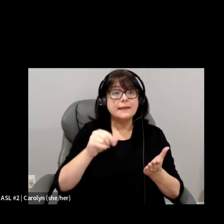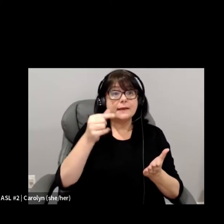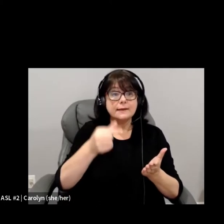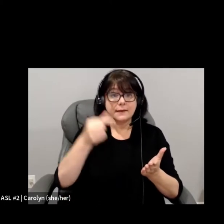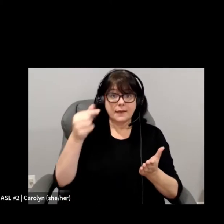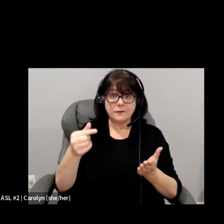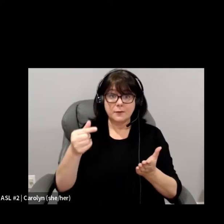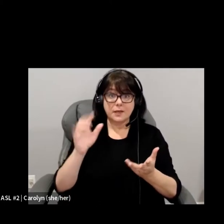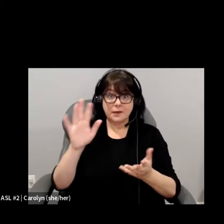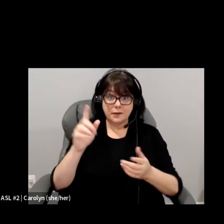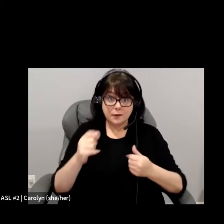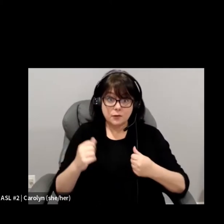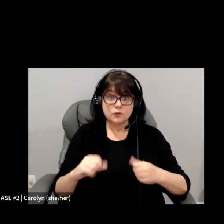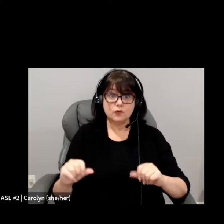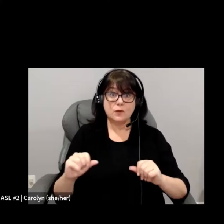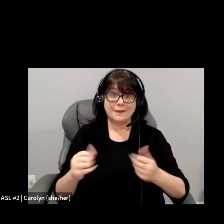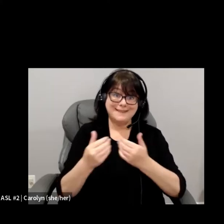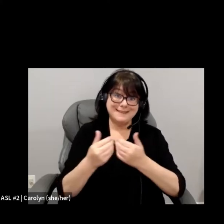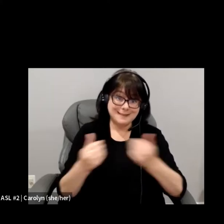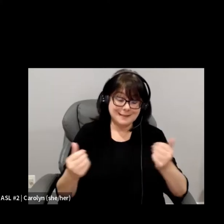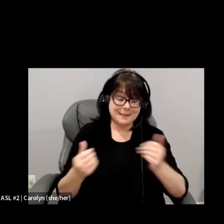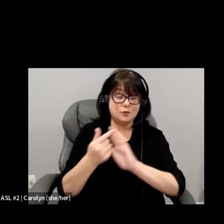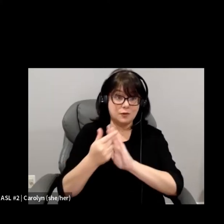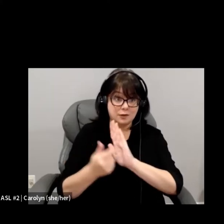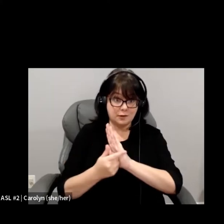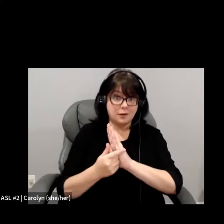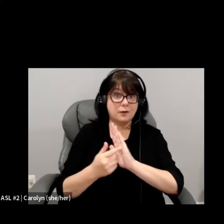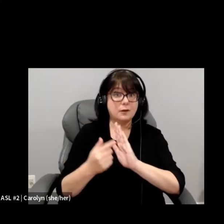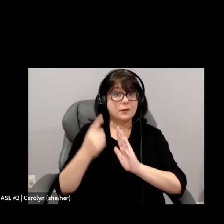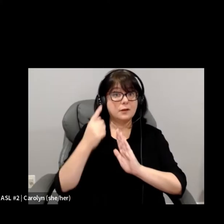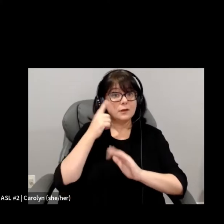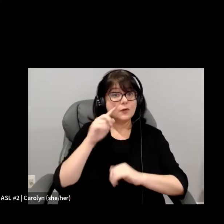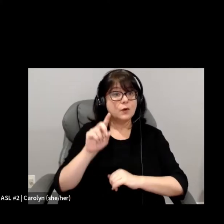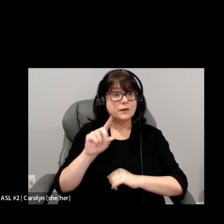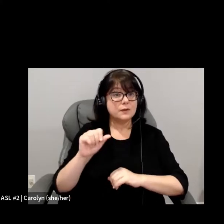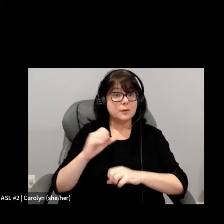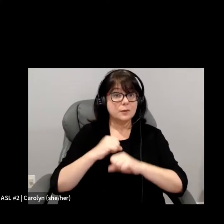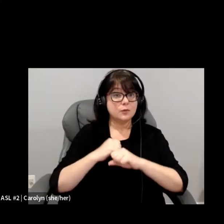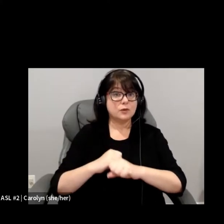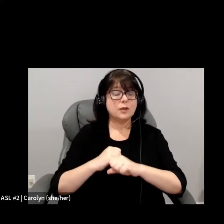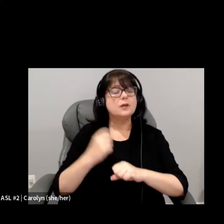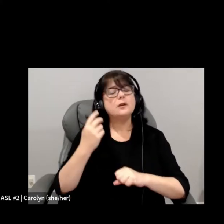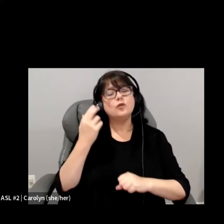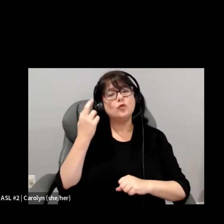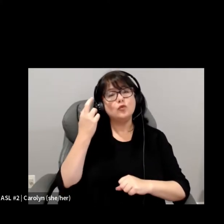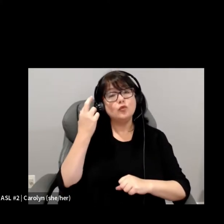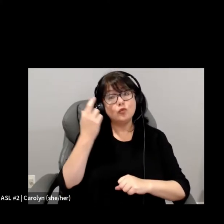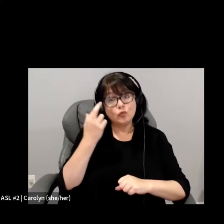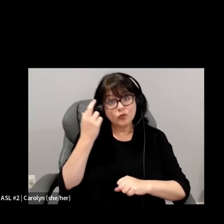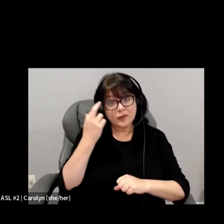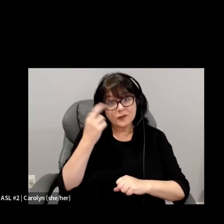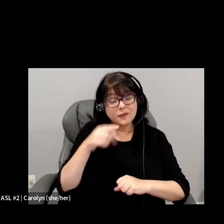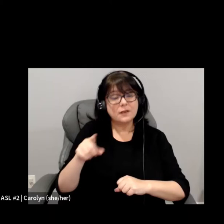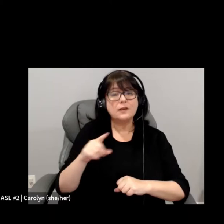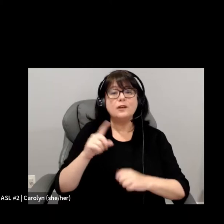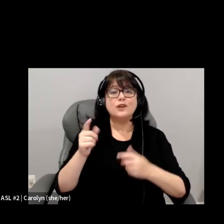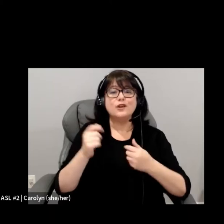LAW FOR THE DISABILITY PROTECTION WAS IN REALITY THE GOVERNMENT'S EFFORTS TO DUCK THAT POLITICAL